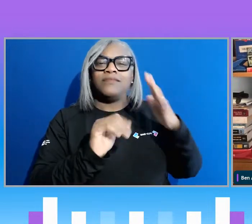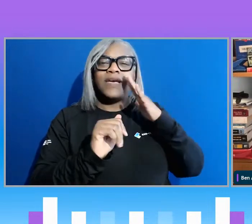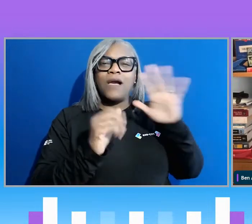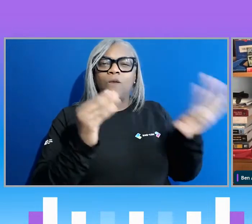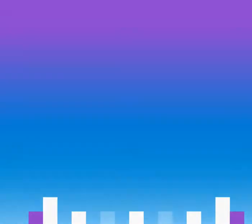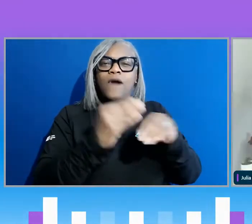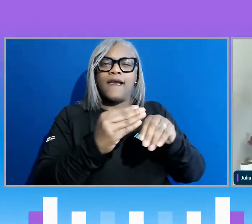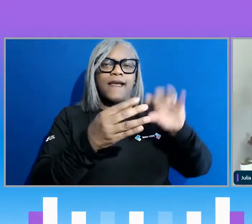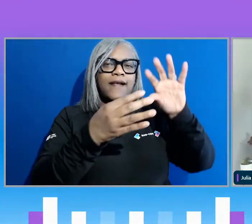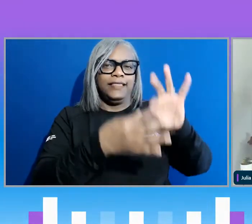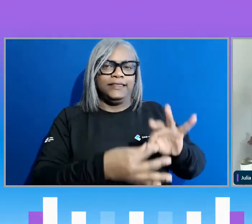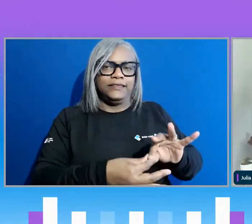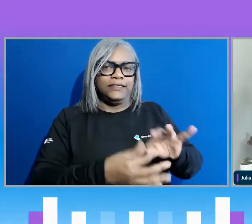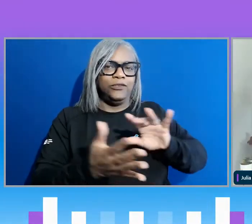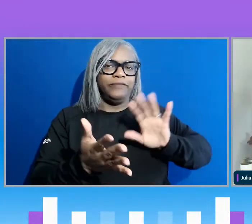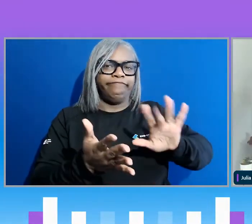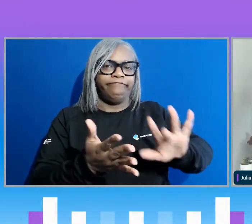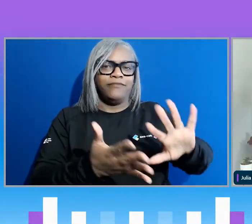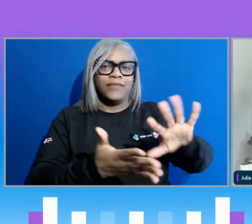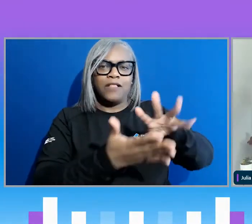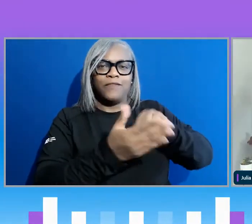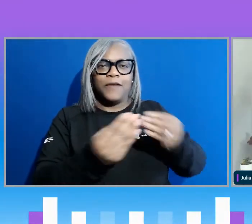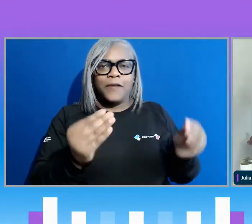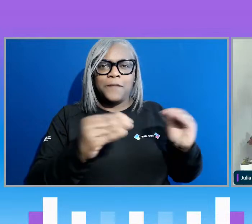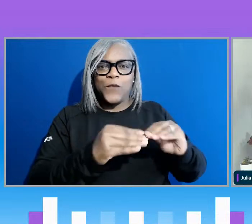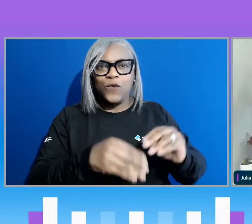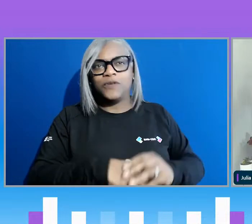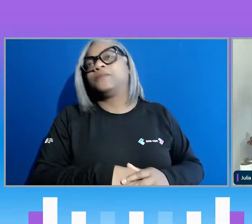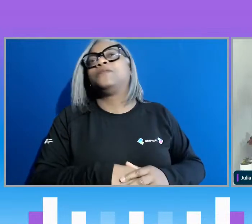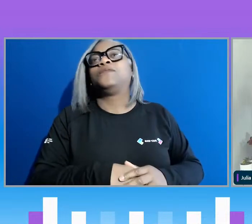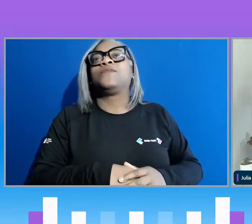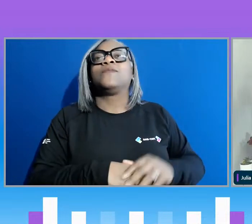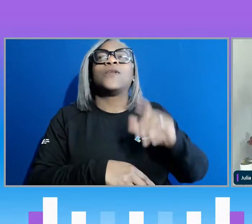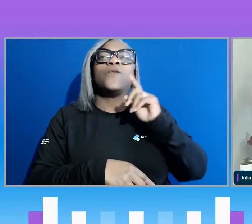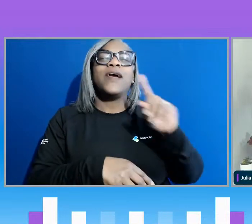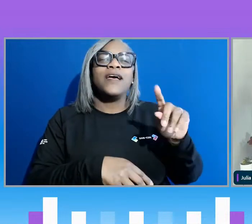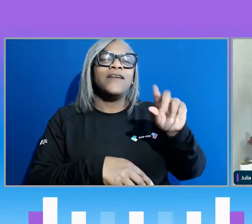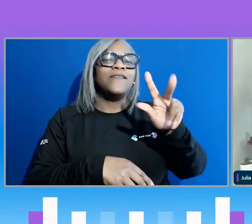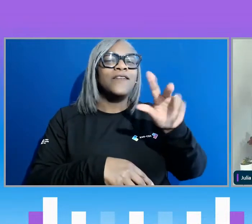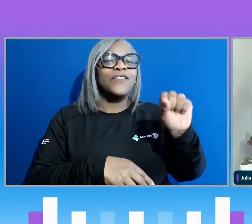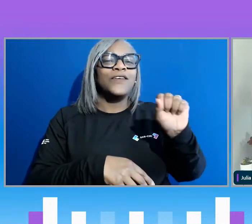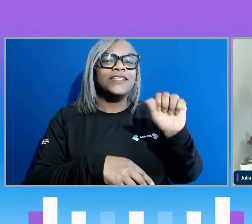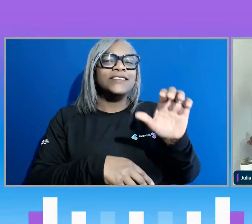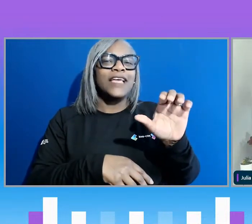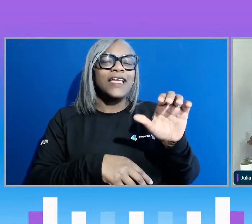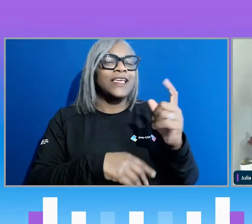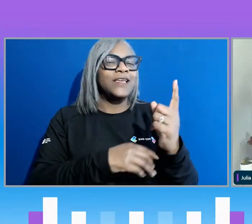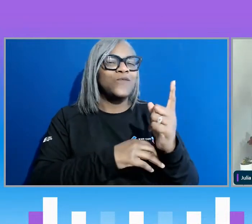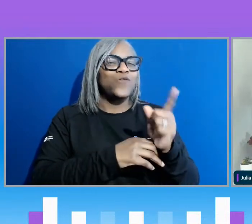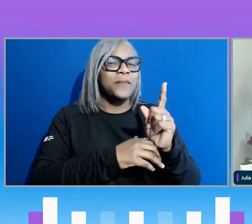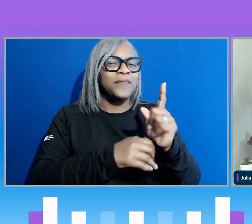and put some links in there. And thanks so much, Ben. All right. In 30s or one minute, we